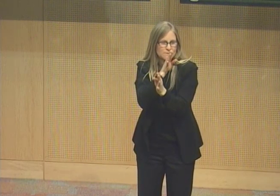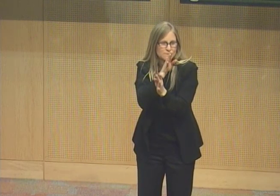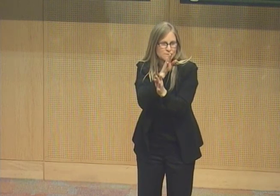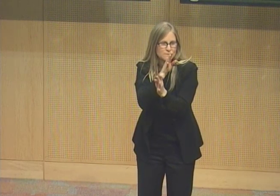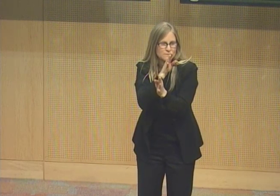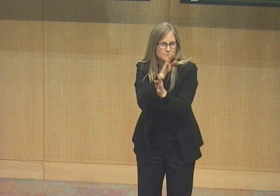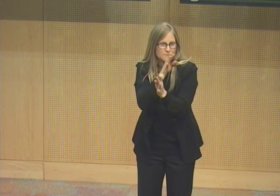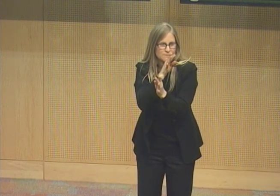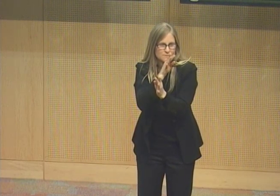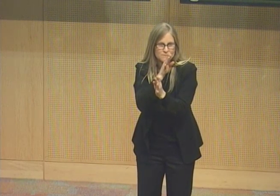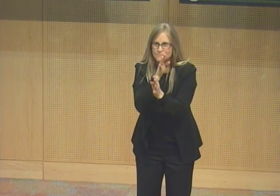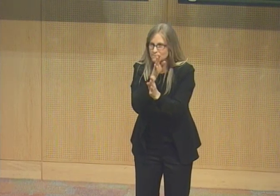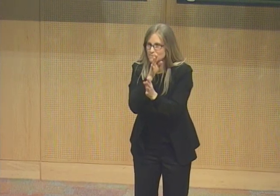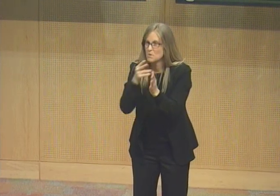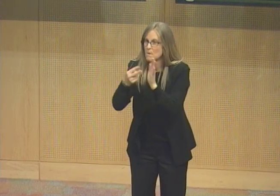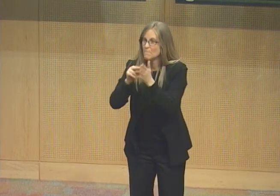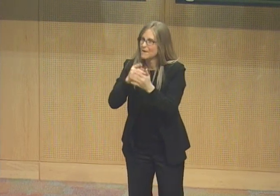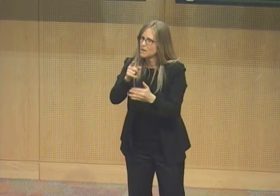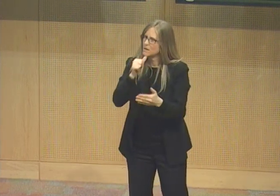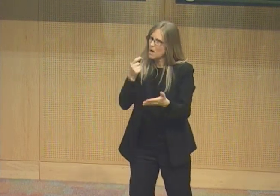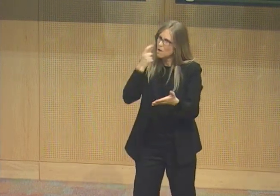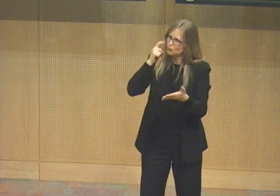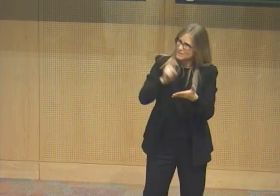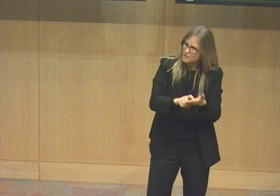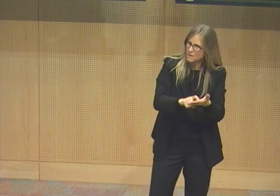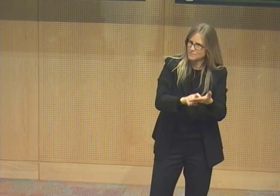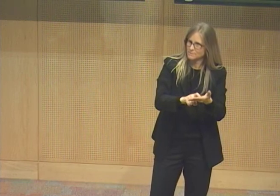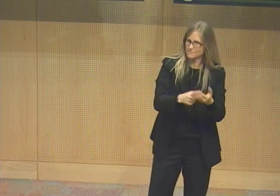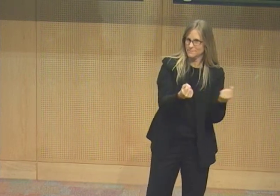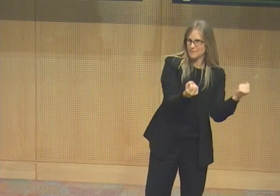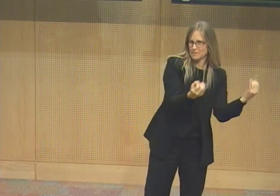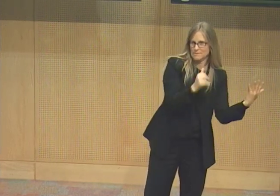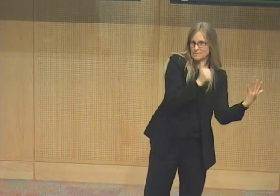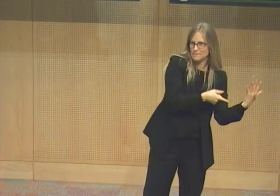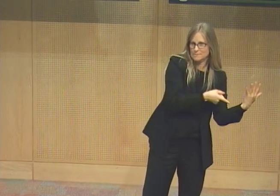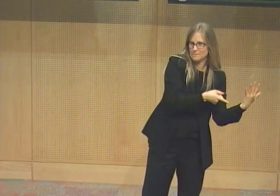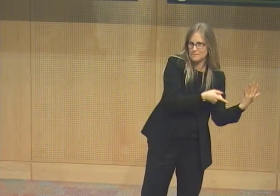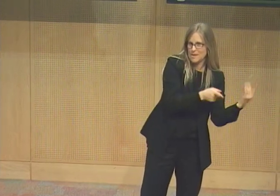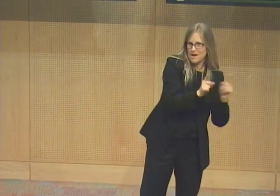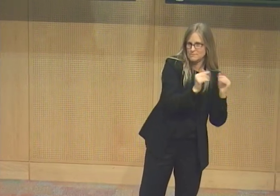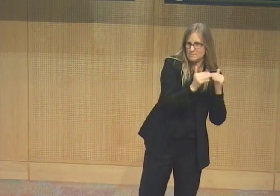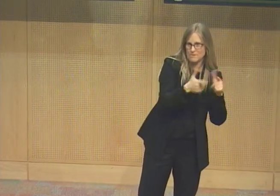That language is spoken. They do not recognize American Sign Language